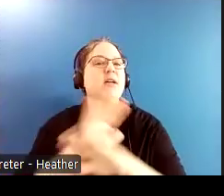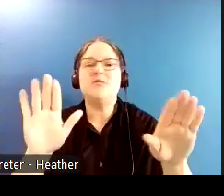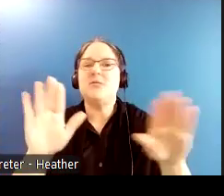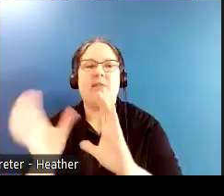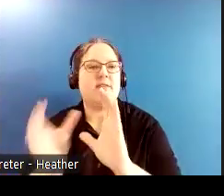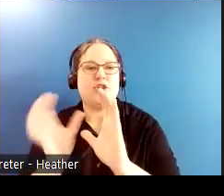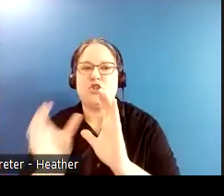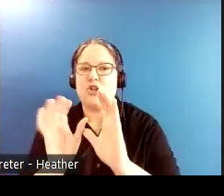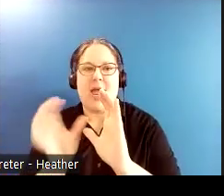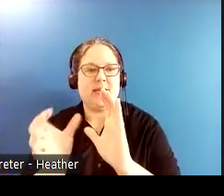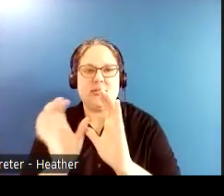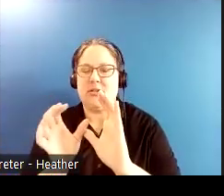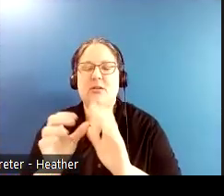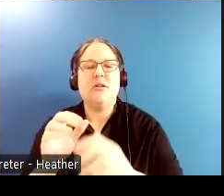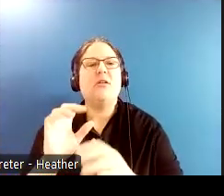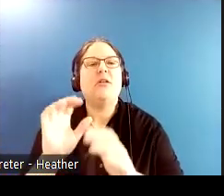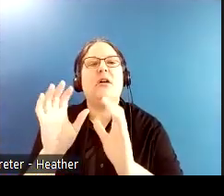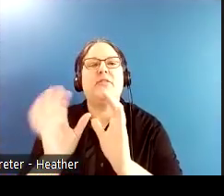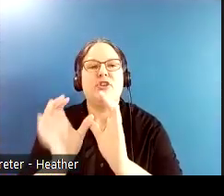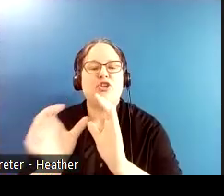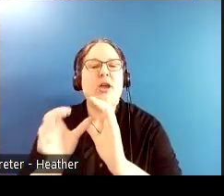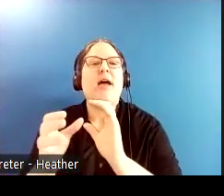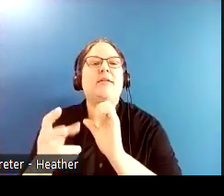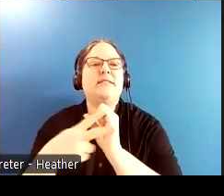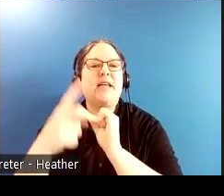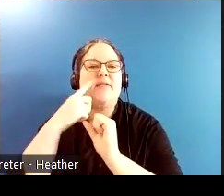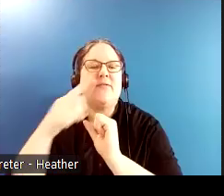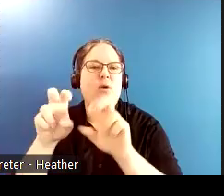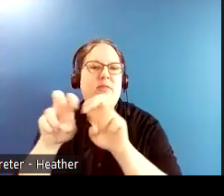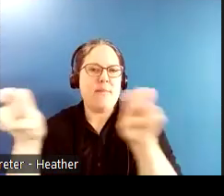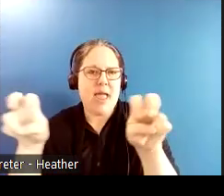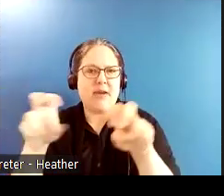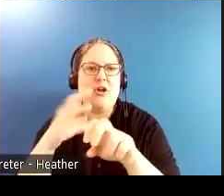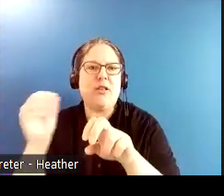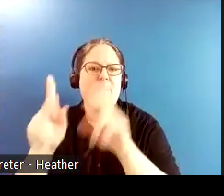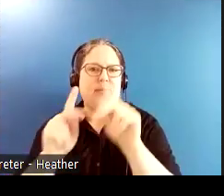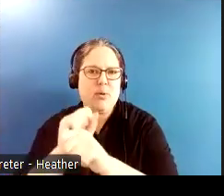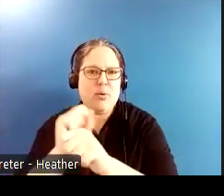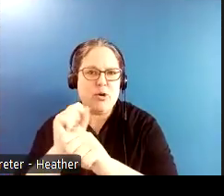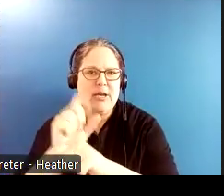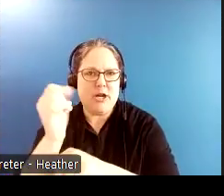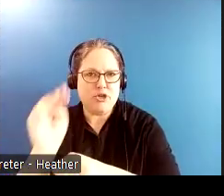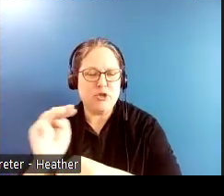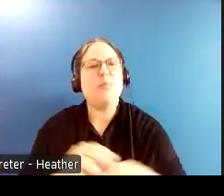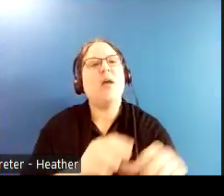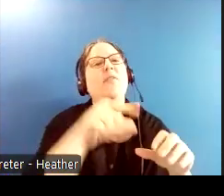which was reserved for the uh interpreters and the other panelists. and also want to remind people or